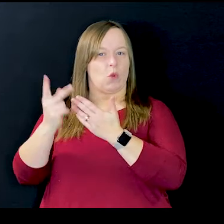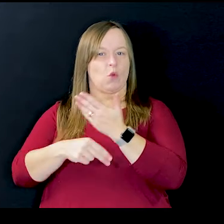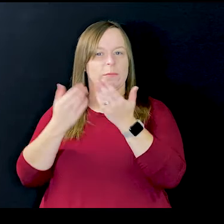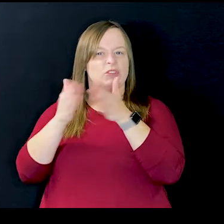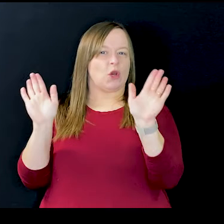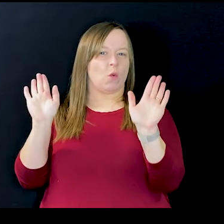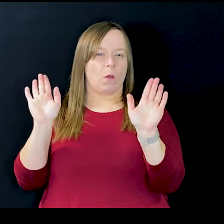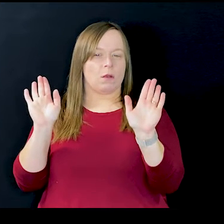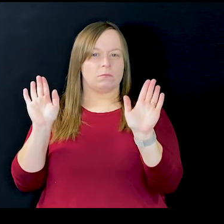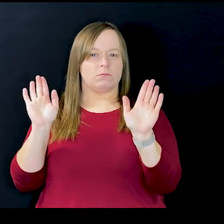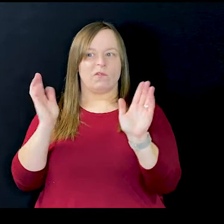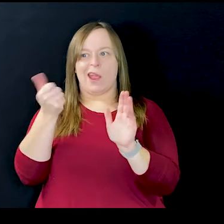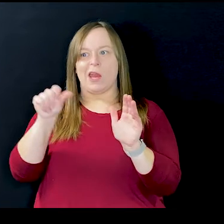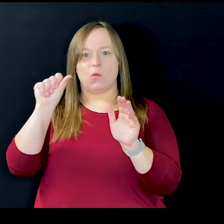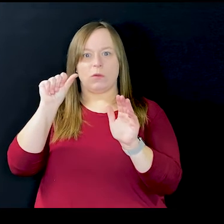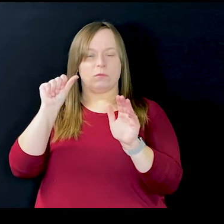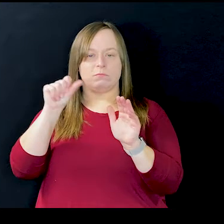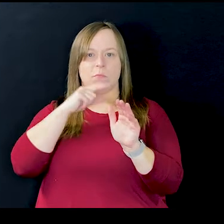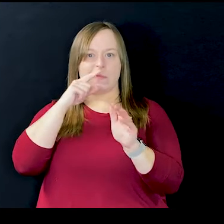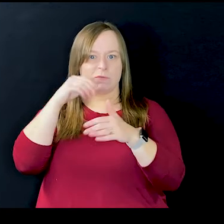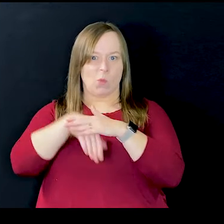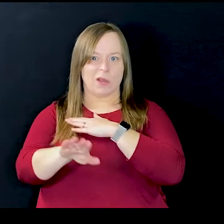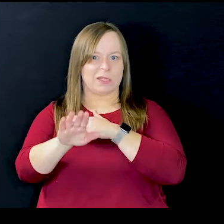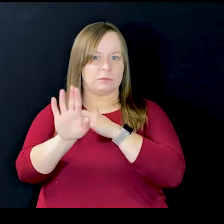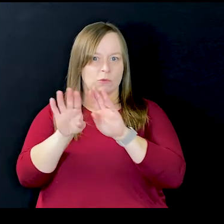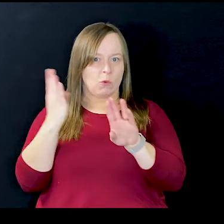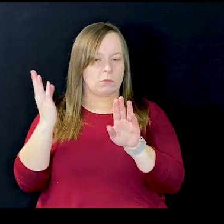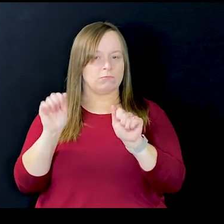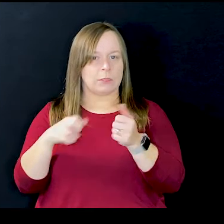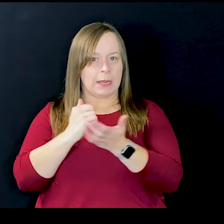just a general one that was open to anybody who walked in.